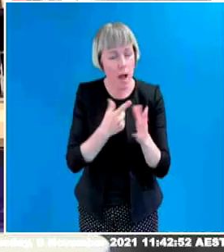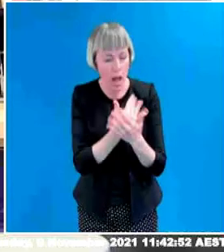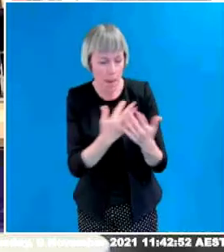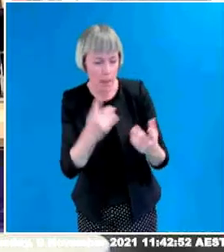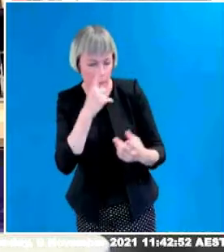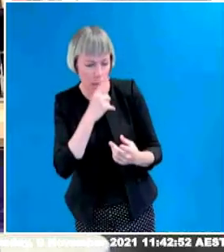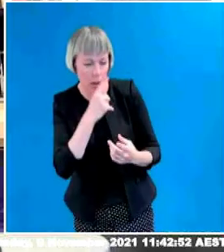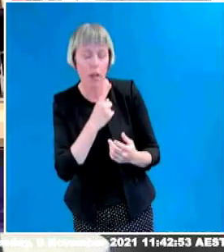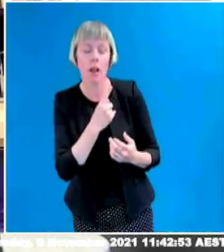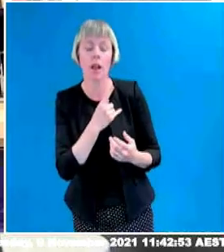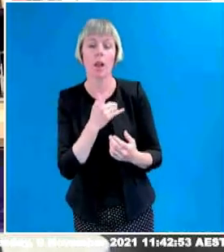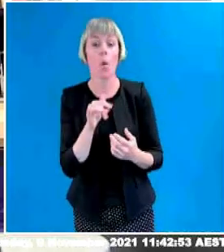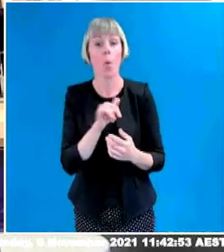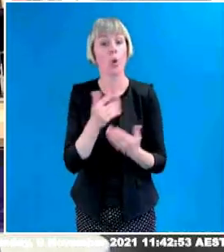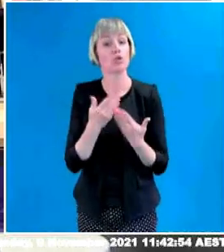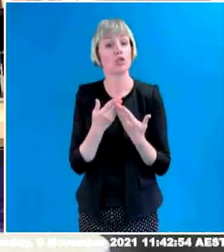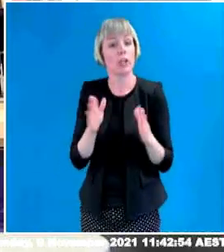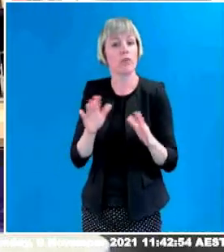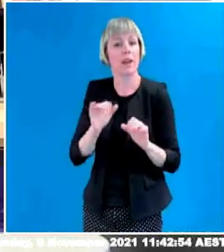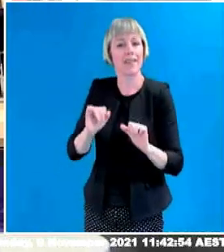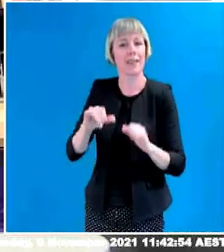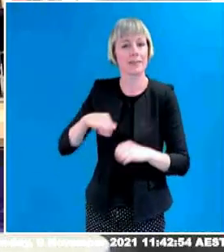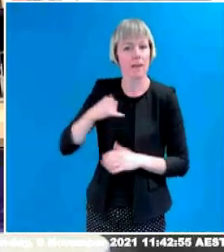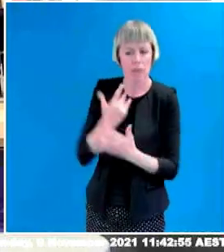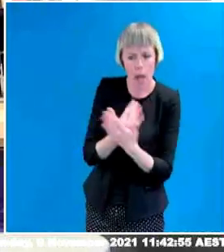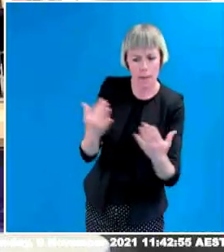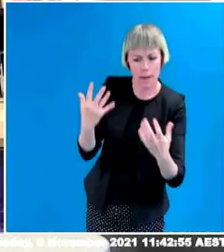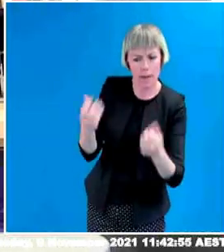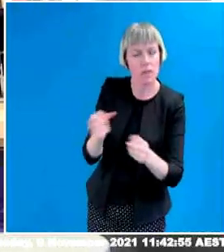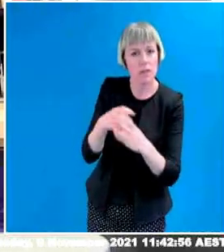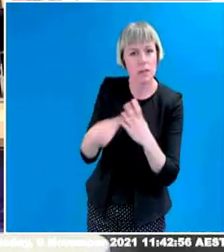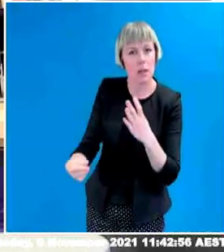employment, that should be something that should be in consideration.